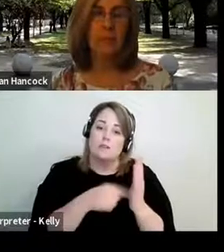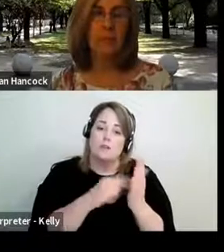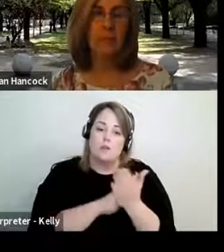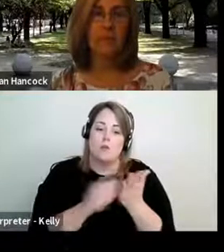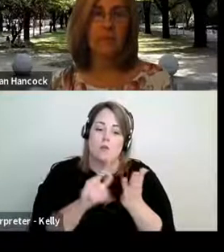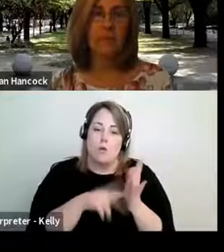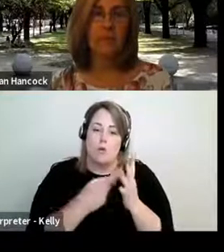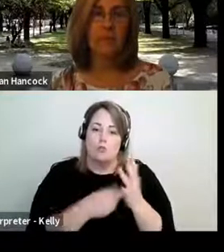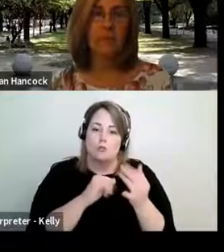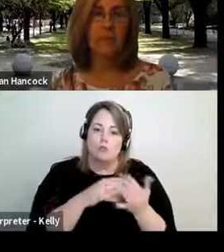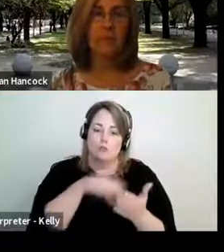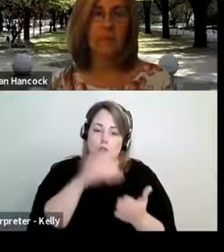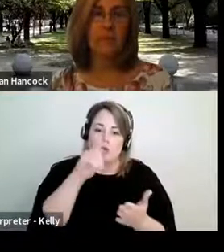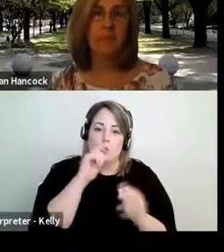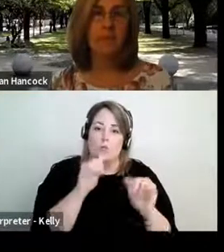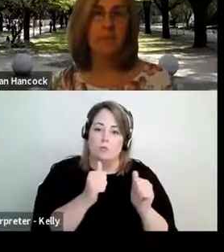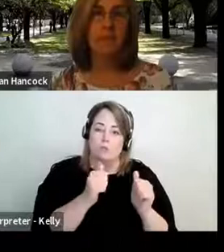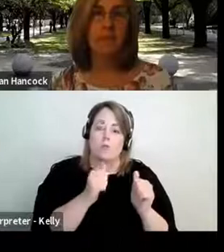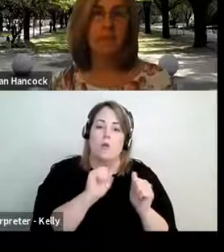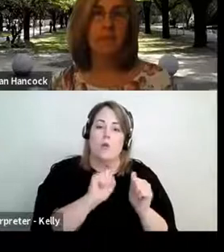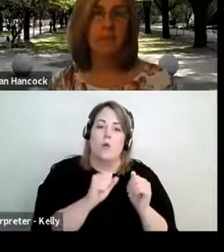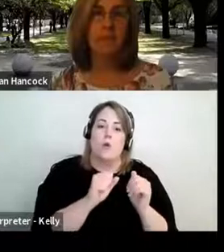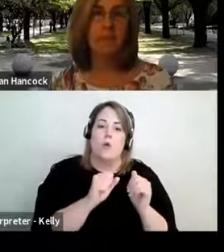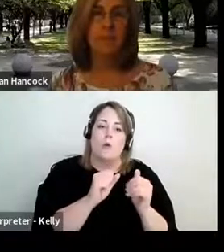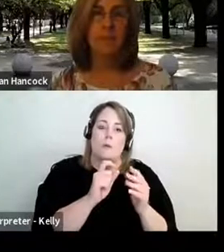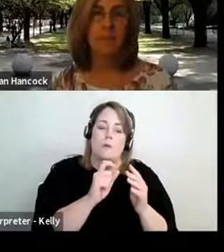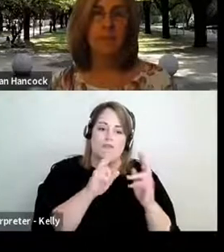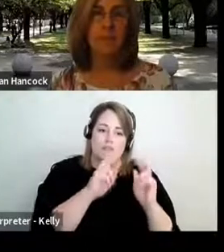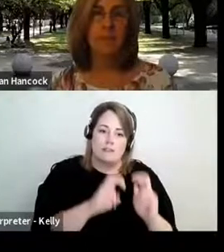her honours research project on the program, which we’re really, really excited about it. So she’s